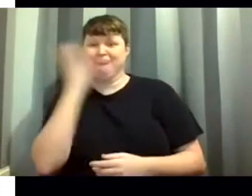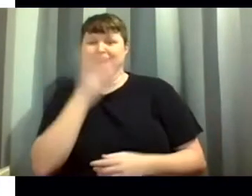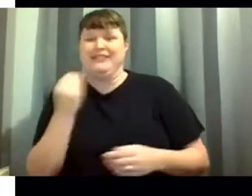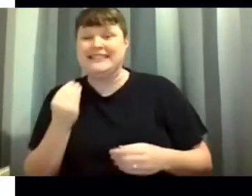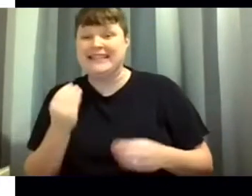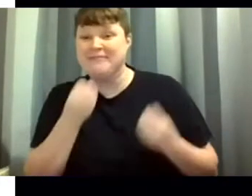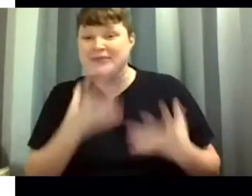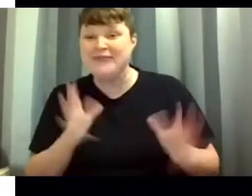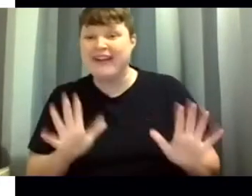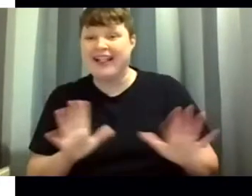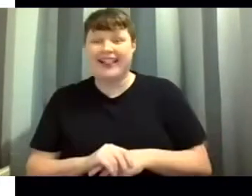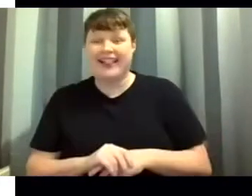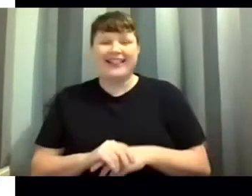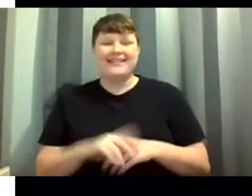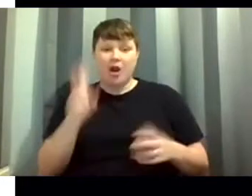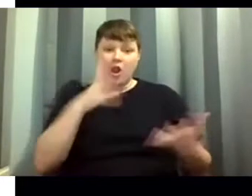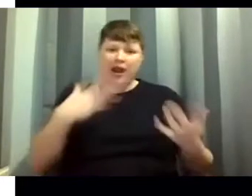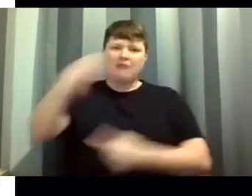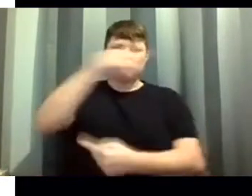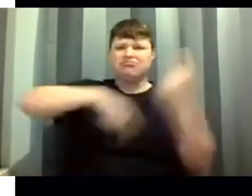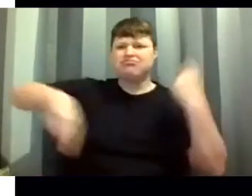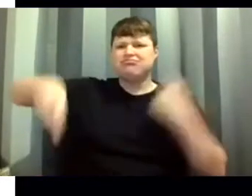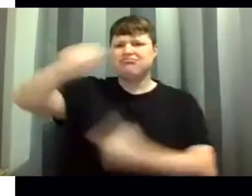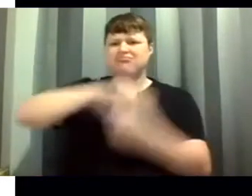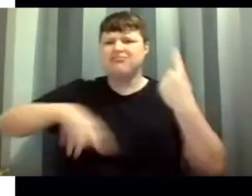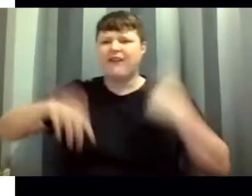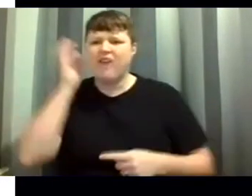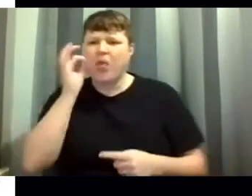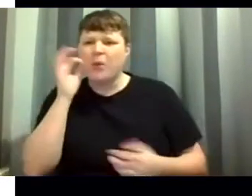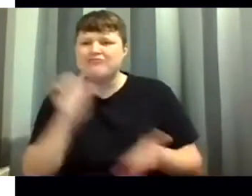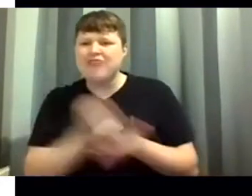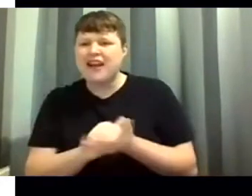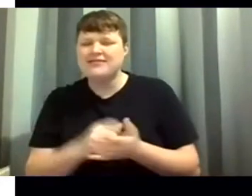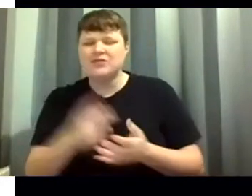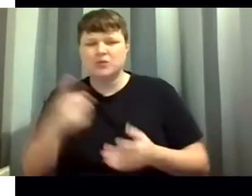just looks like a swirly fluid. If you've ever done an experiment where you've taken a drop of coloured